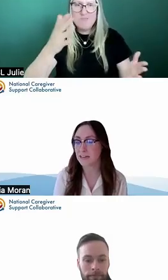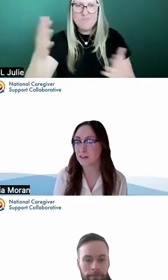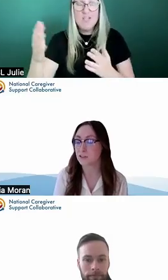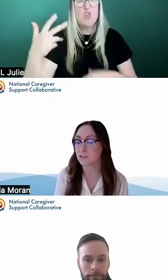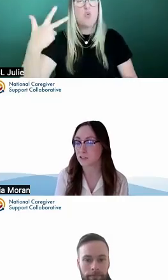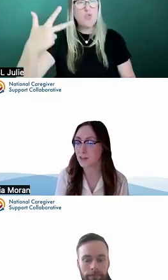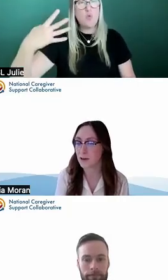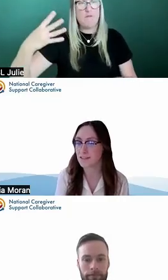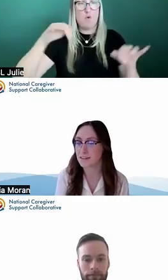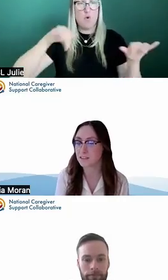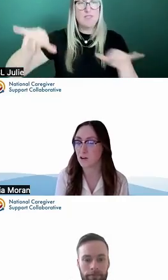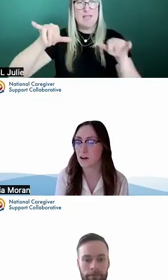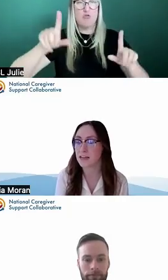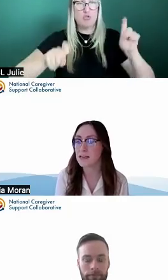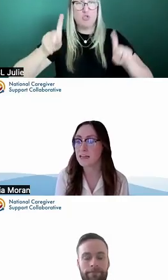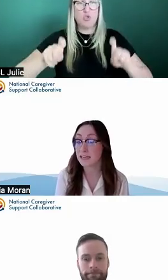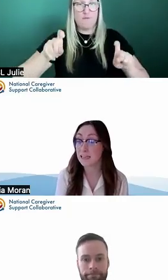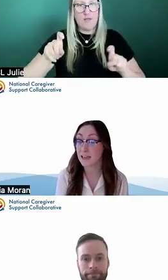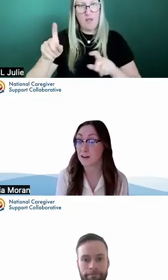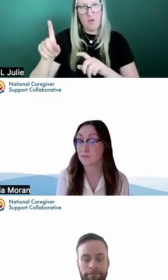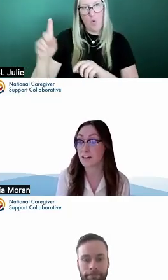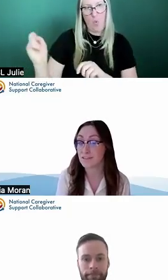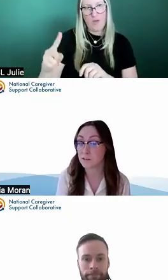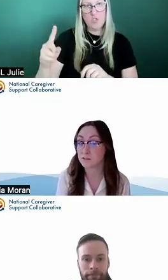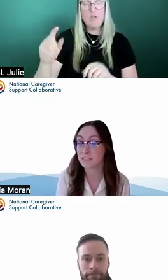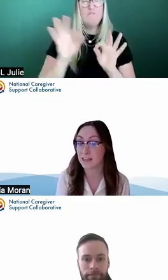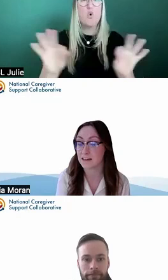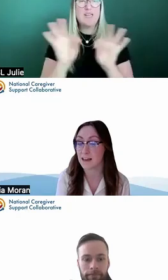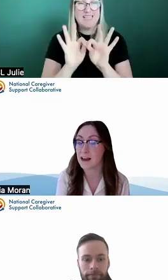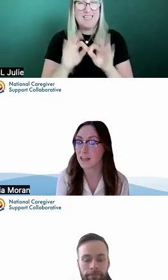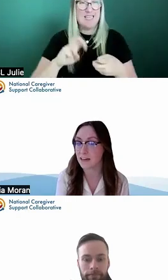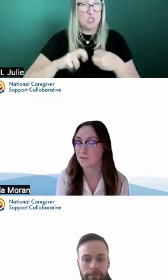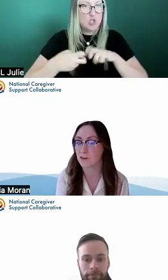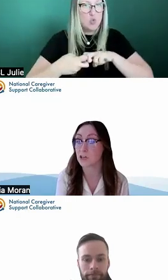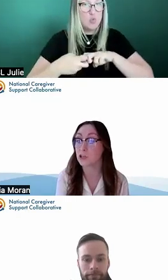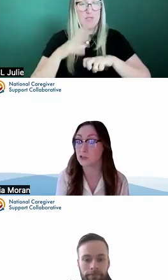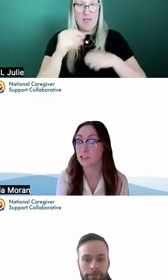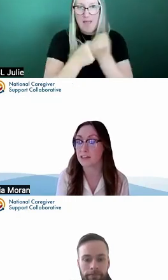standard survey questions on key caregiver issues and advocating for their inclusion